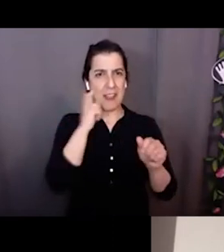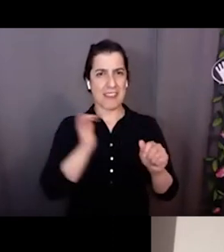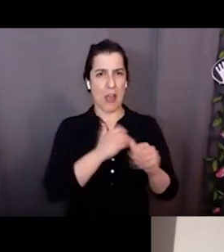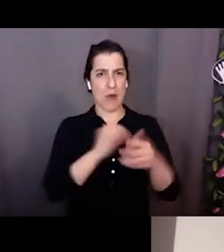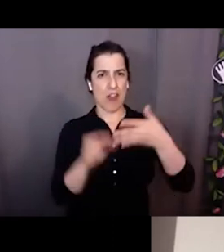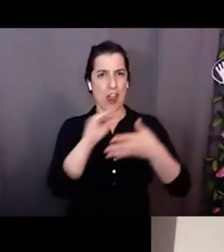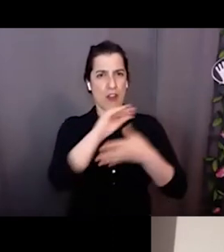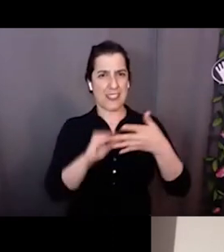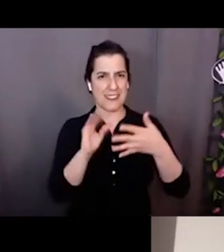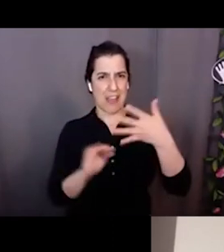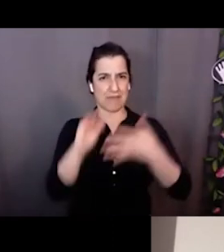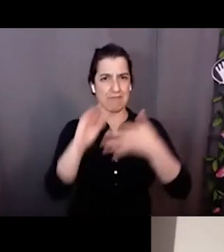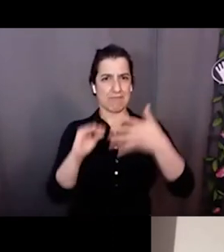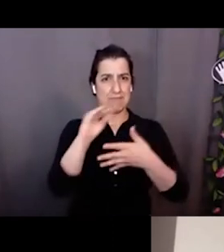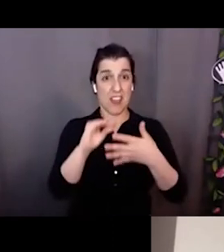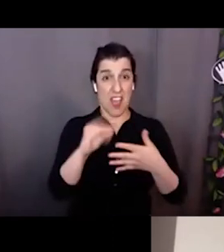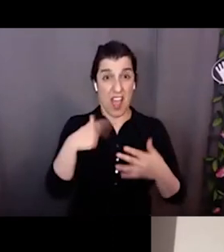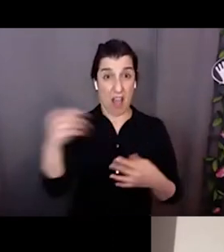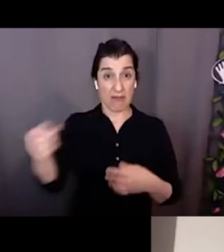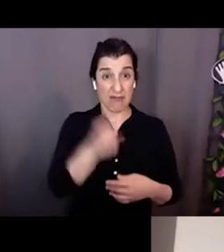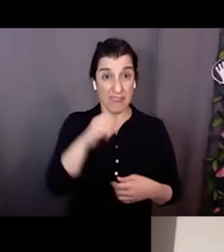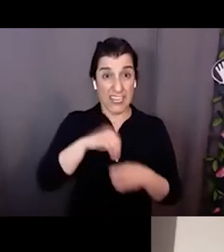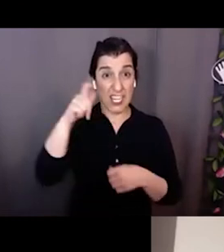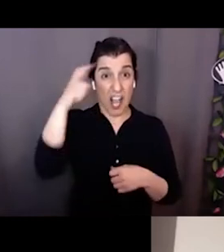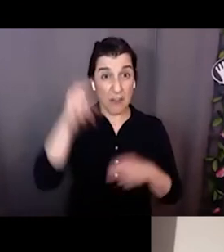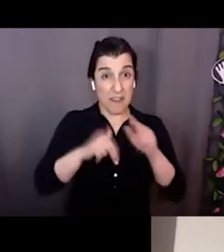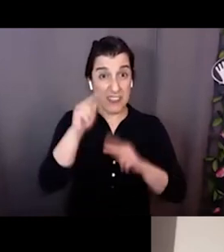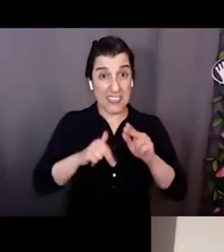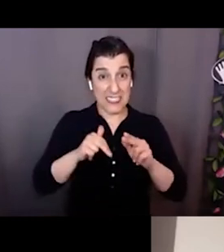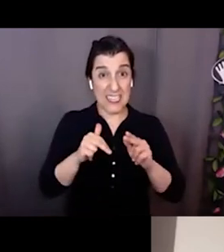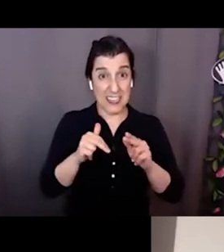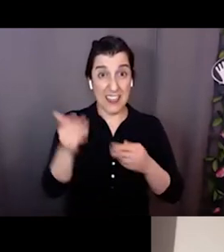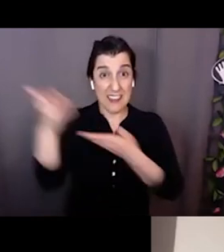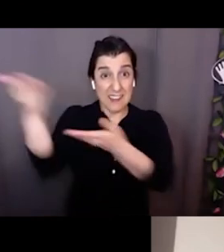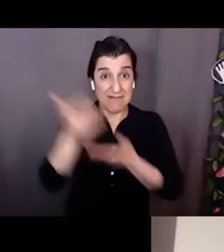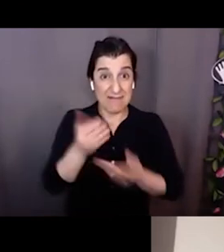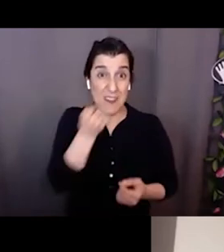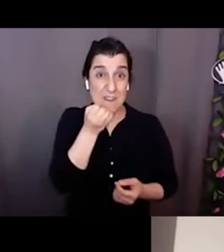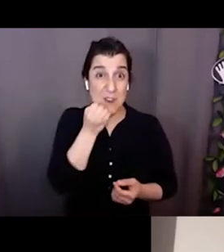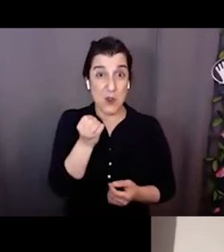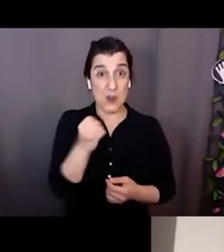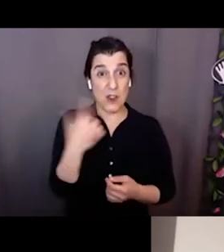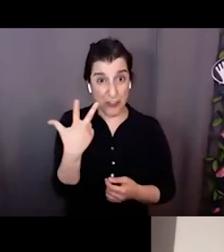they're delivering food for like three meals a day and it's all in like plastic containers and we are just,